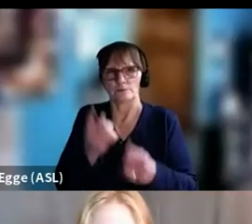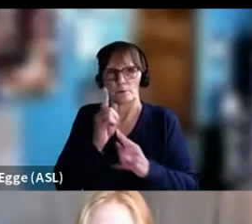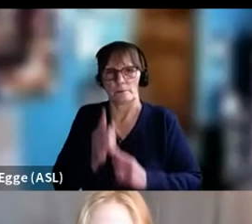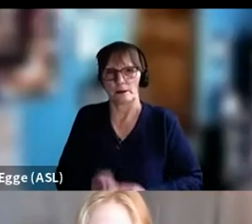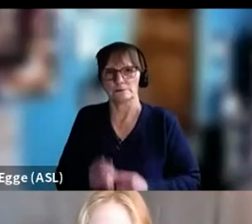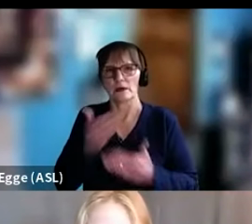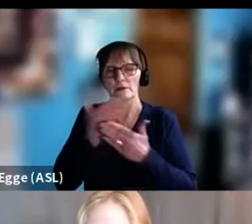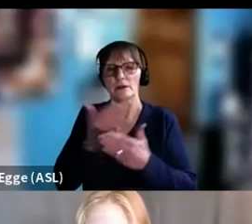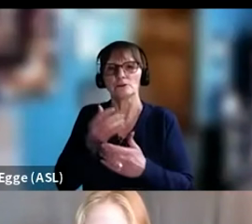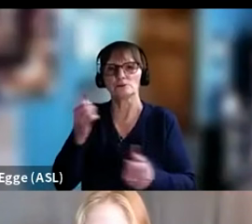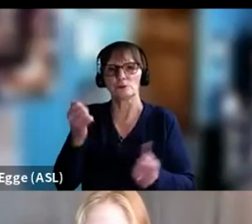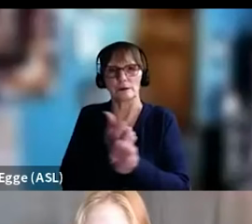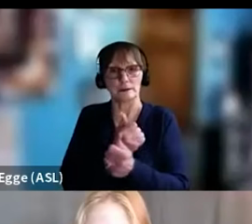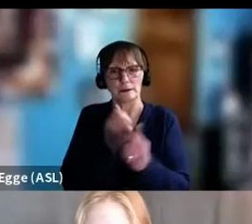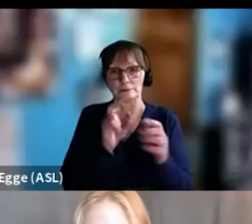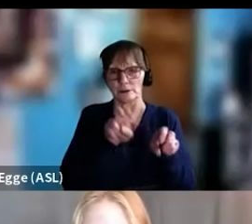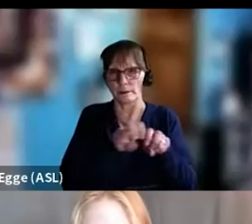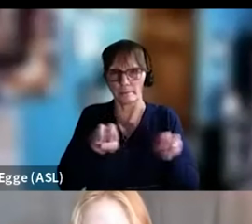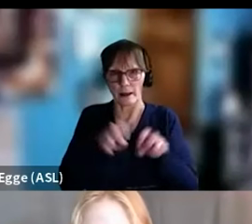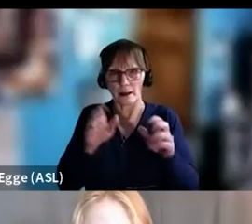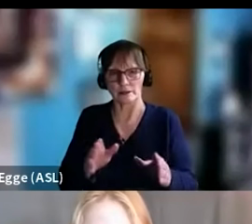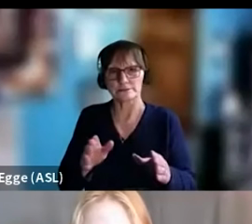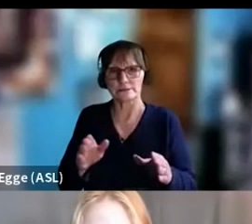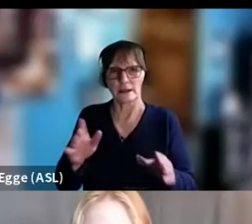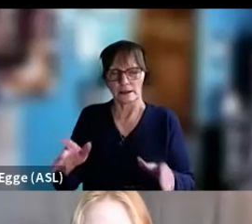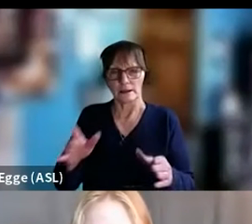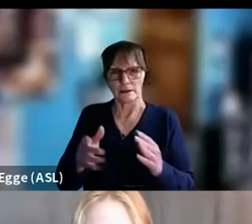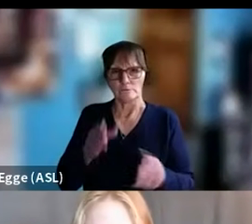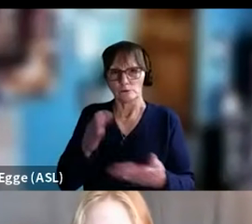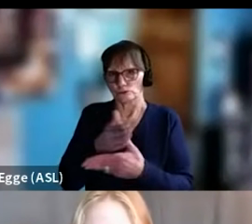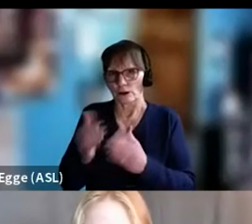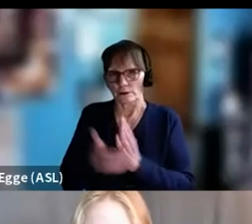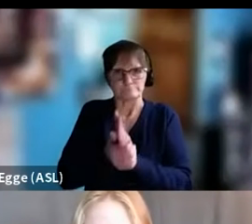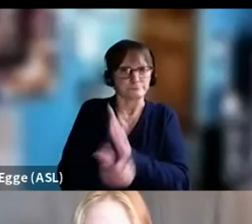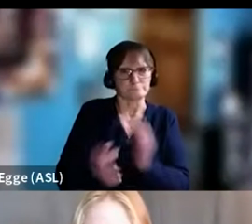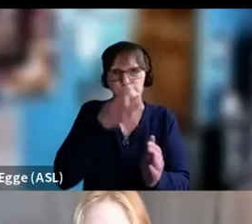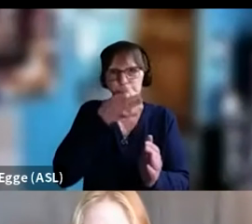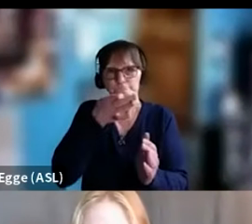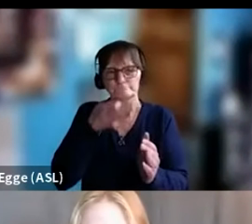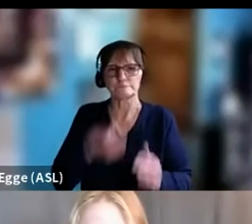Thanks to each of our panelists for sharing your expertise and just being with us this afternoon. Really appreciate it.